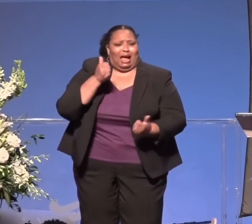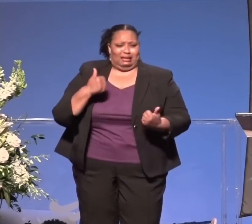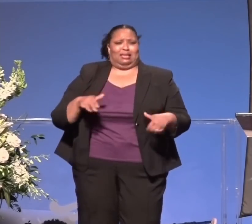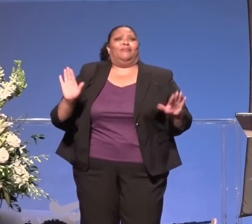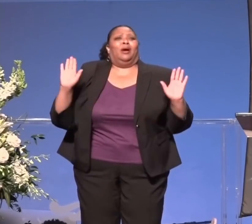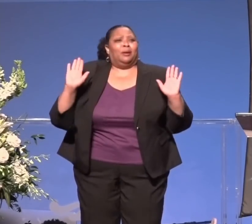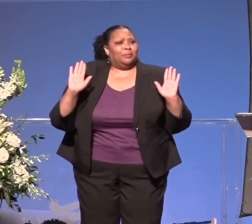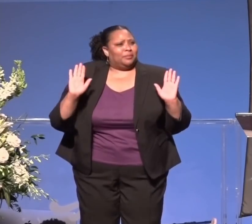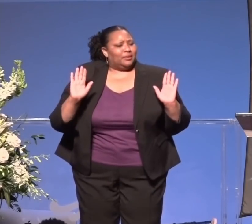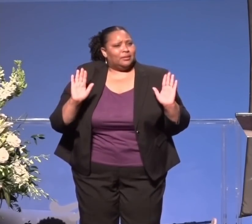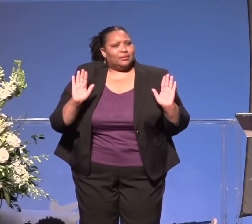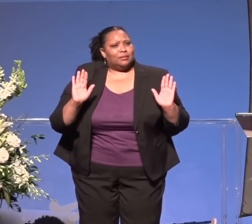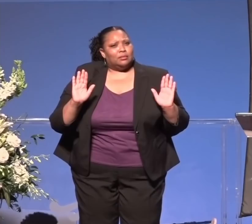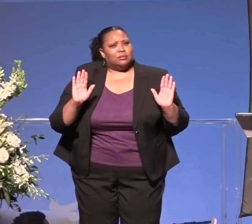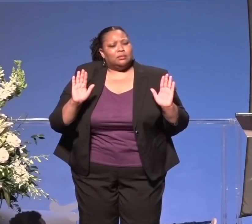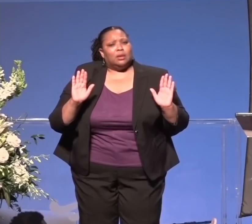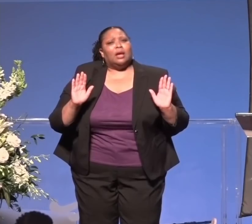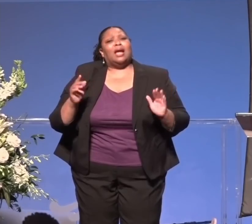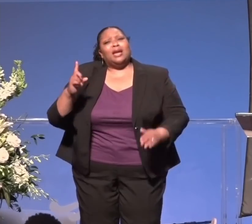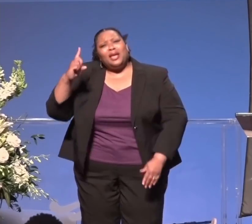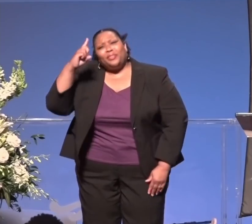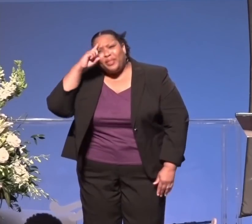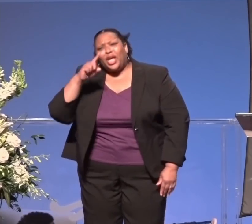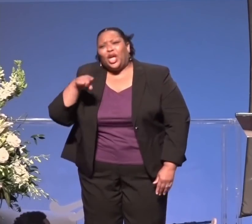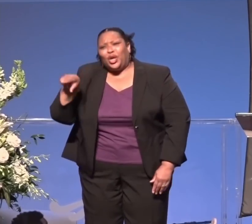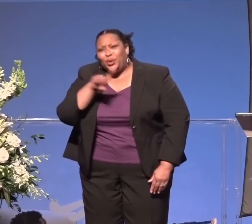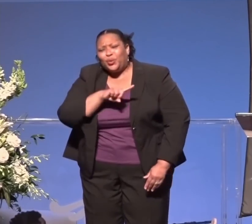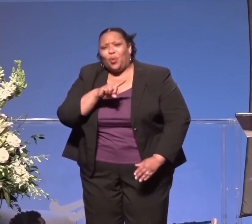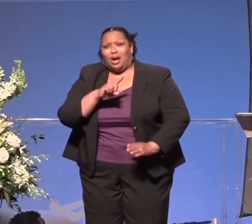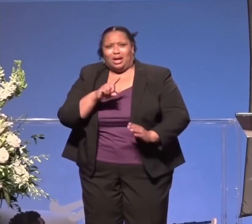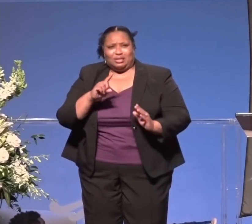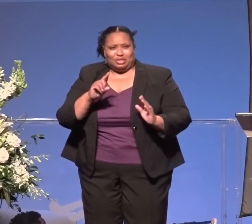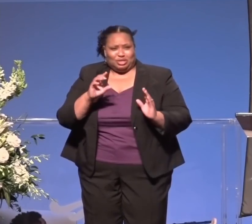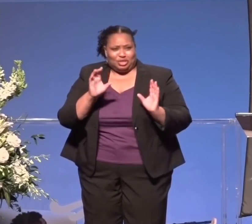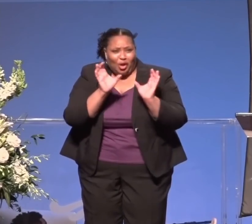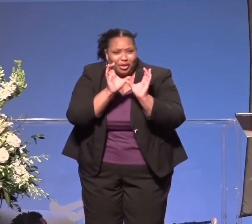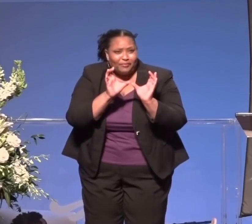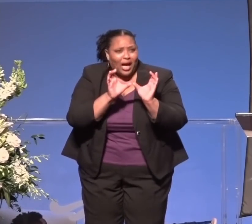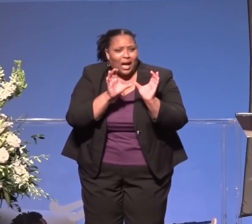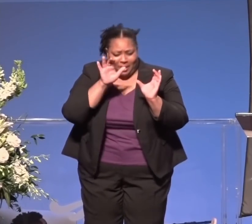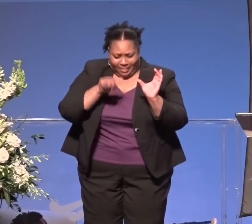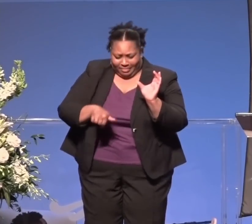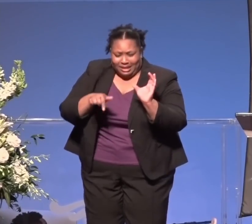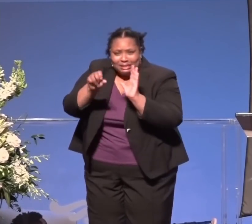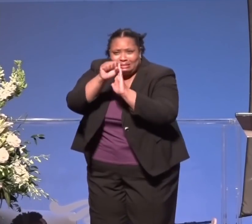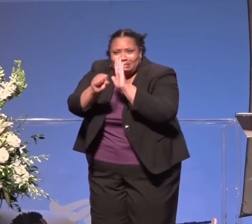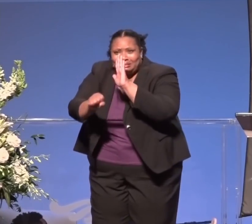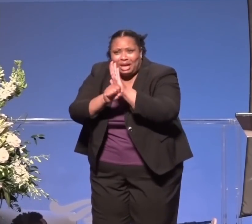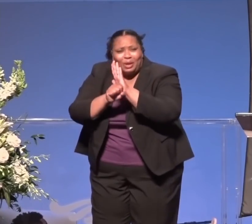REALLY MOTIVATES YOU, TO PRESS DOWN YOUR WEIGHT THAT LONG AND NOT GIVE OUT. NOT GIVE OUT.